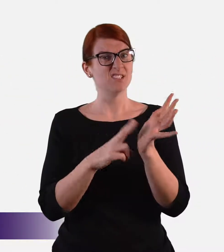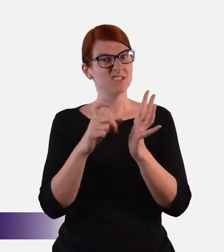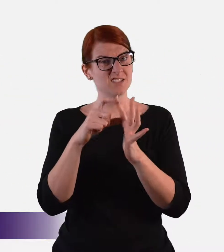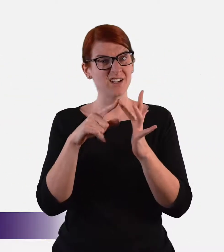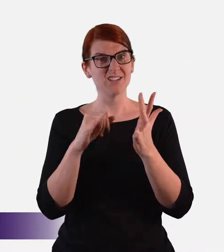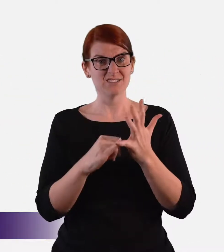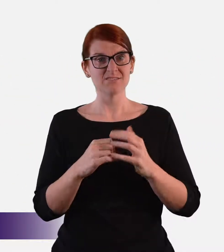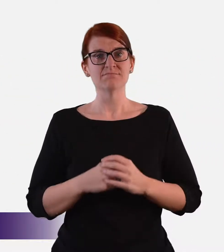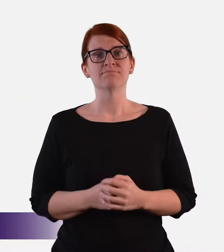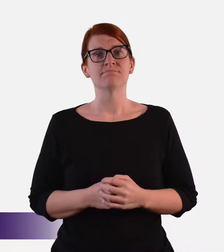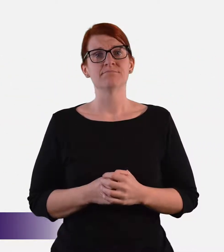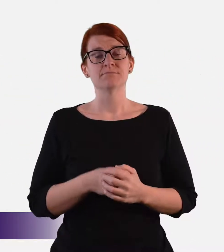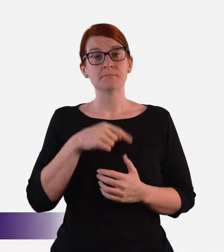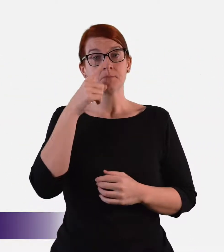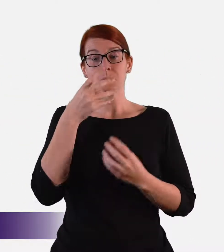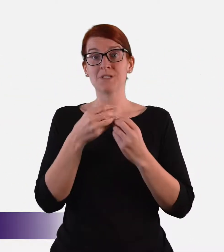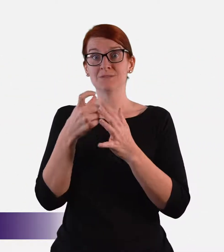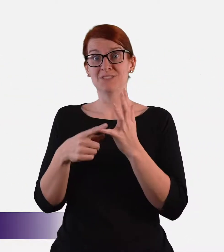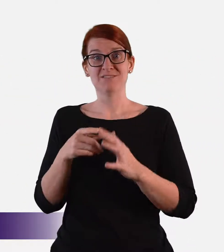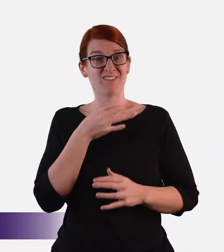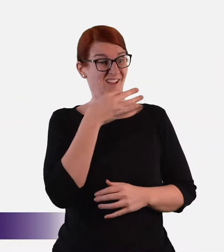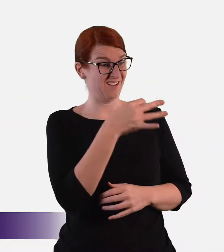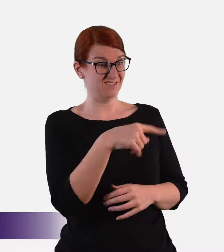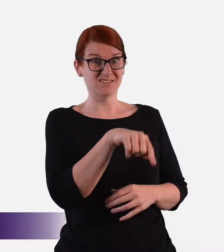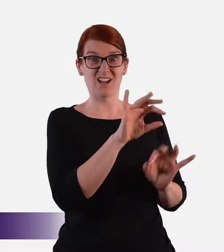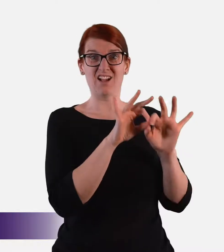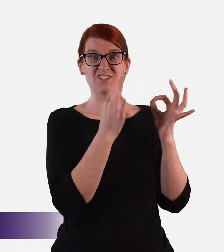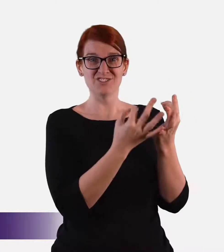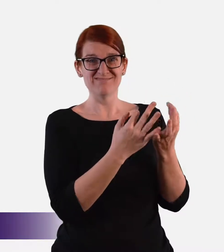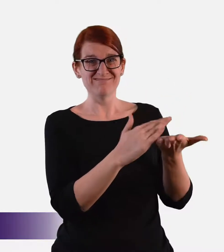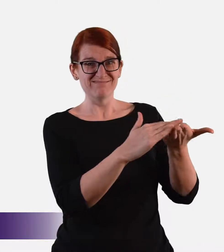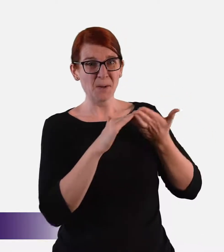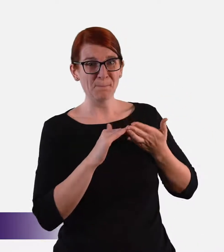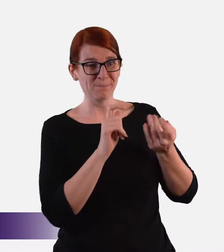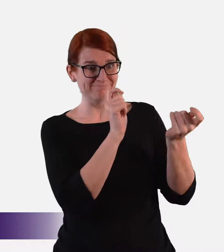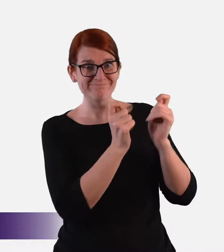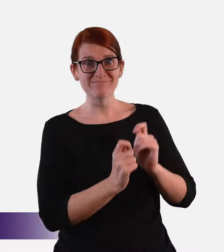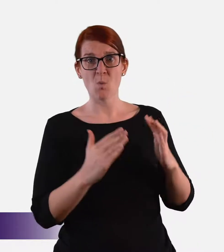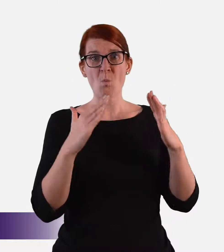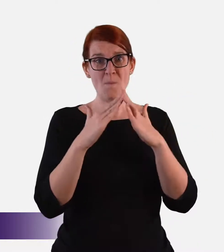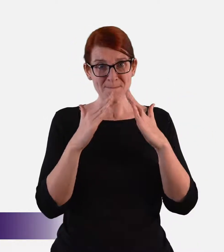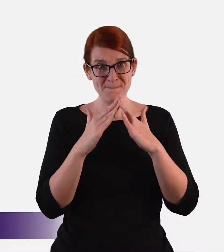as well as the National Disability Insurance Scheme (NDIS) in the housing space. People with disability have often found their requests for